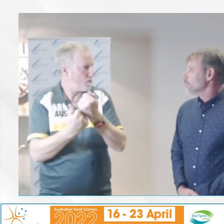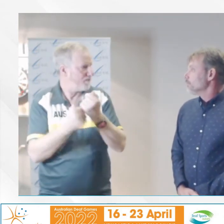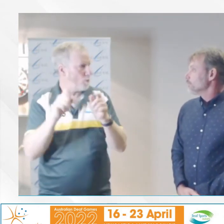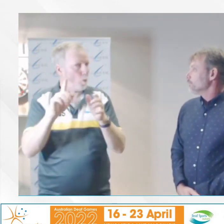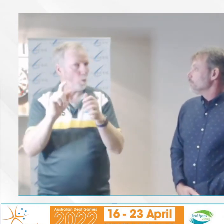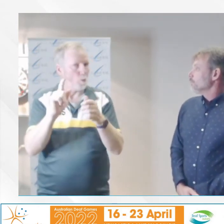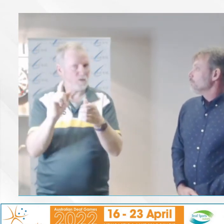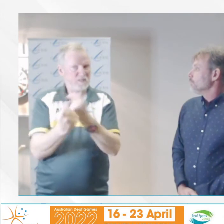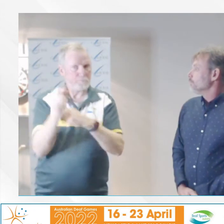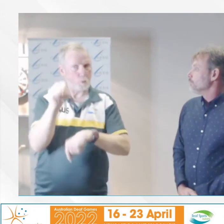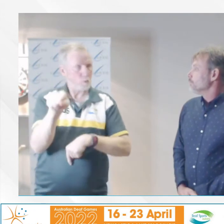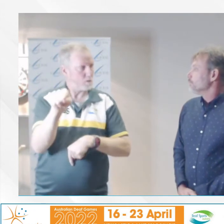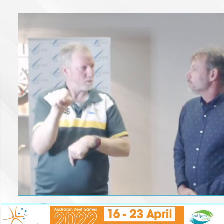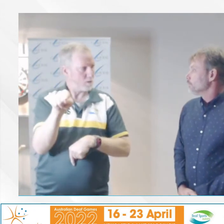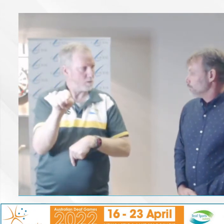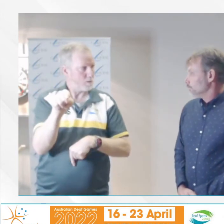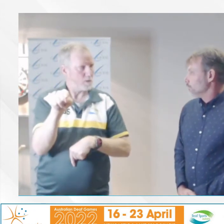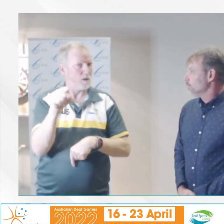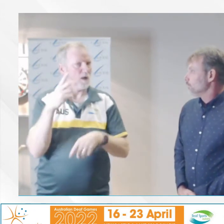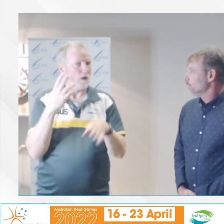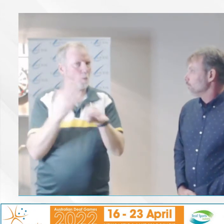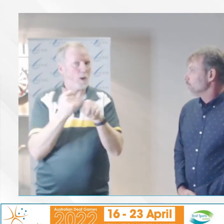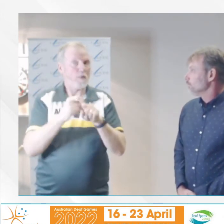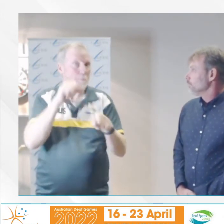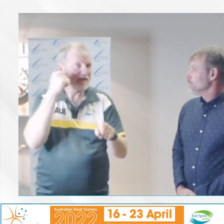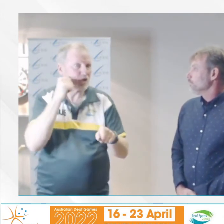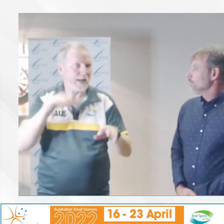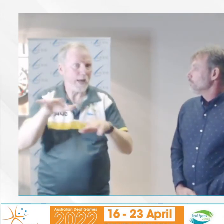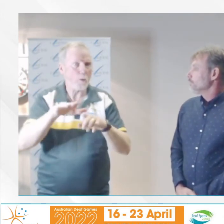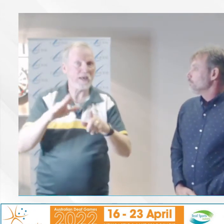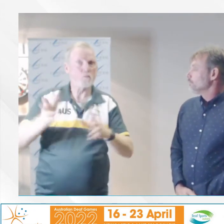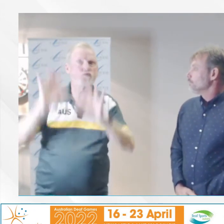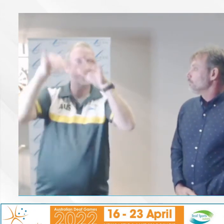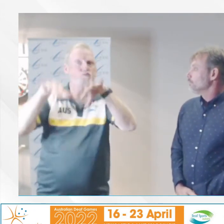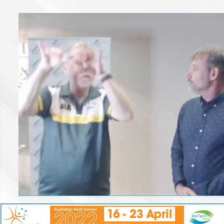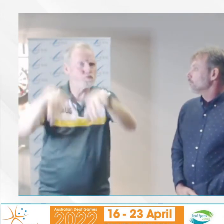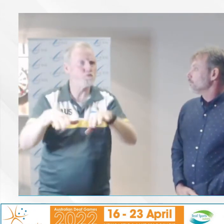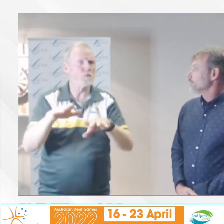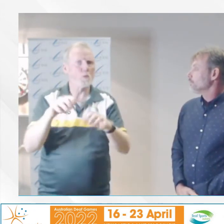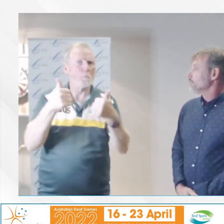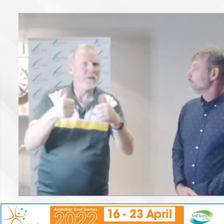uh to make sure that we've got a safe event that we can run um so we need to work with the beach